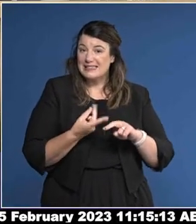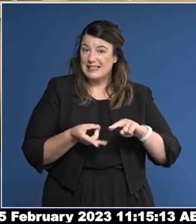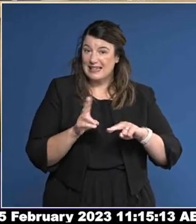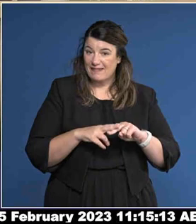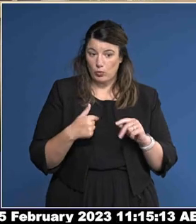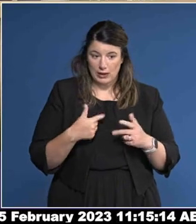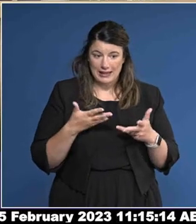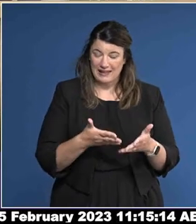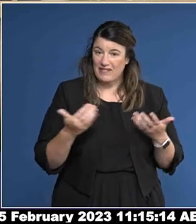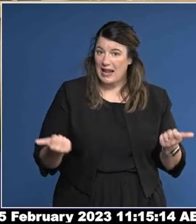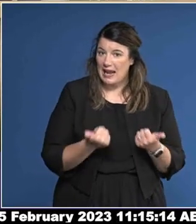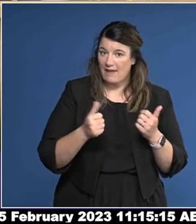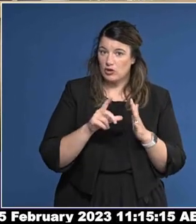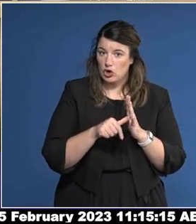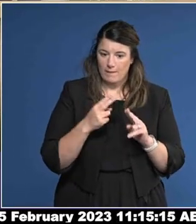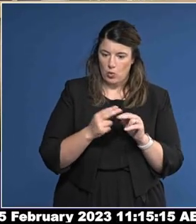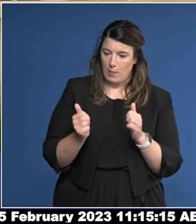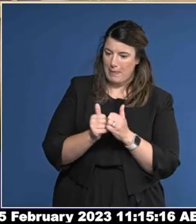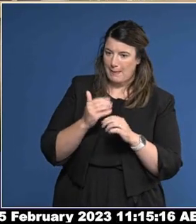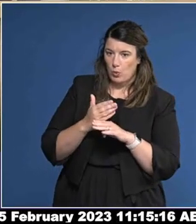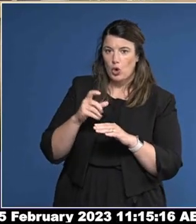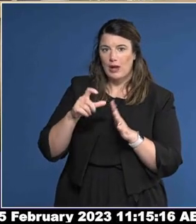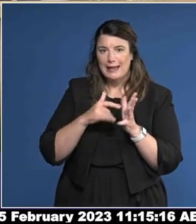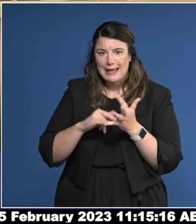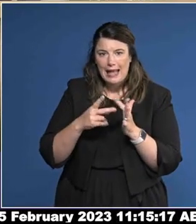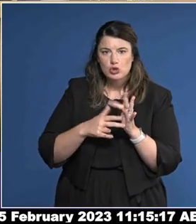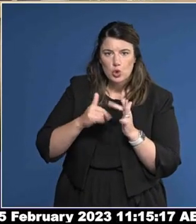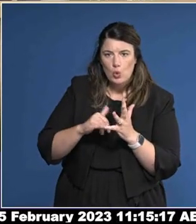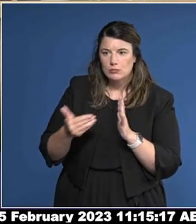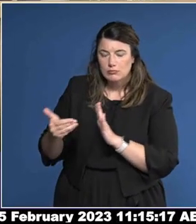that administration activity to occur. Do you think that you are allowing sufficient time?